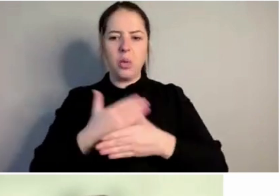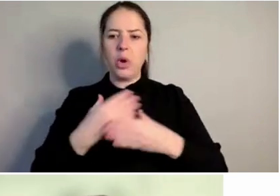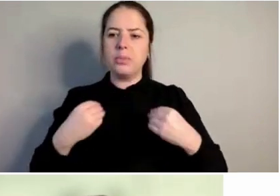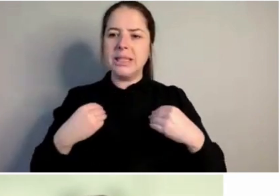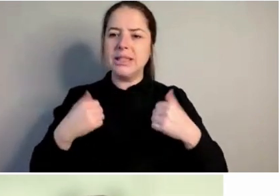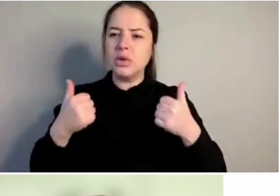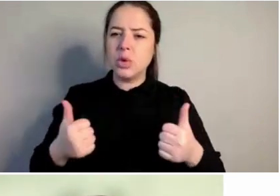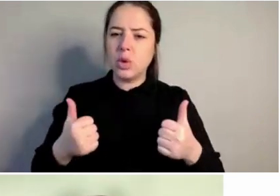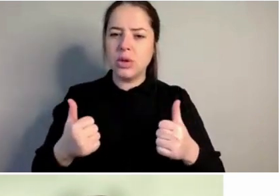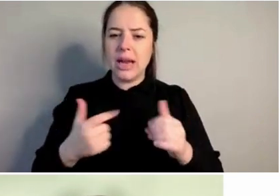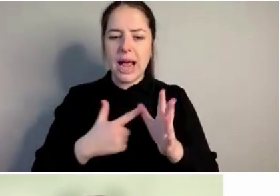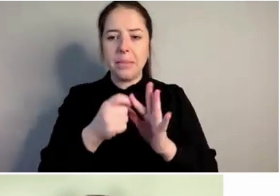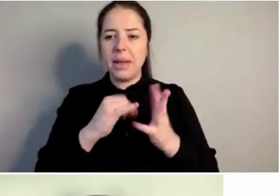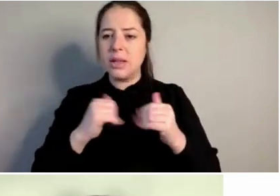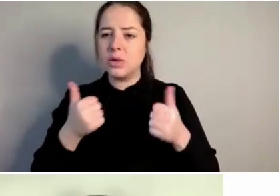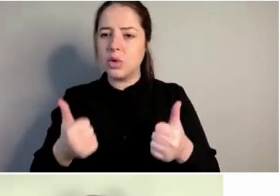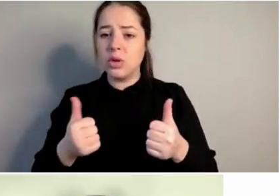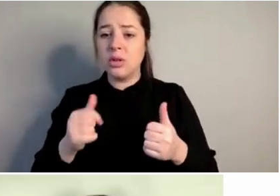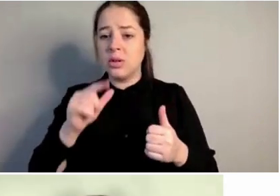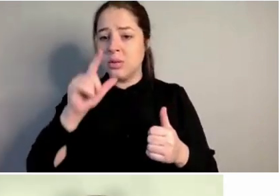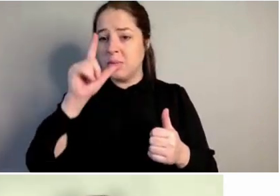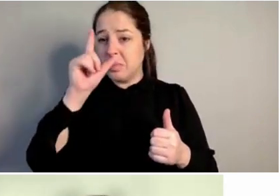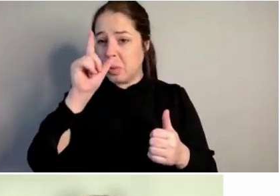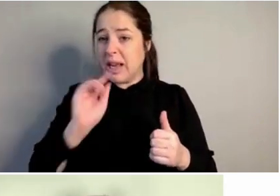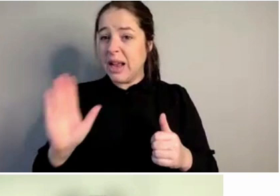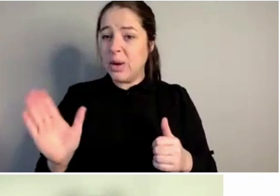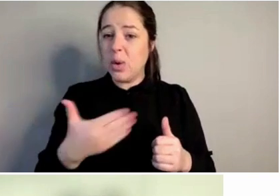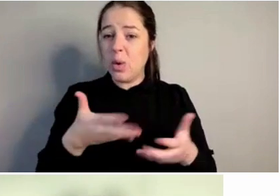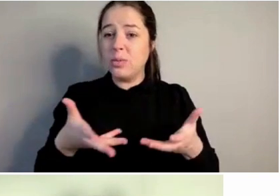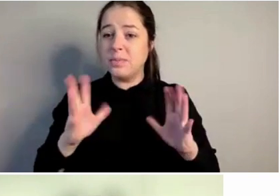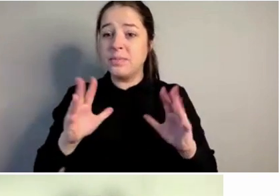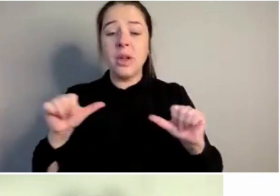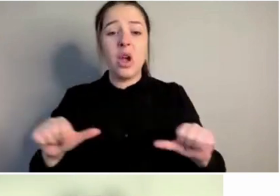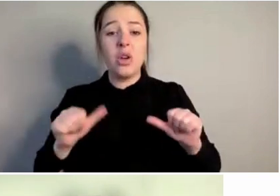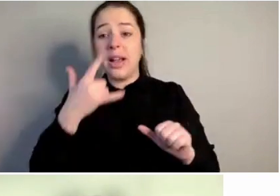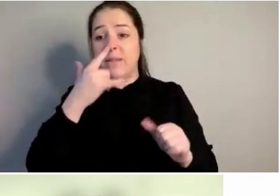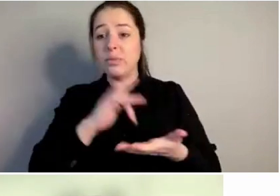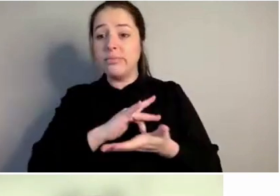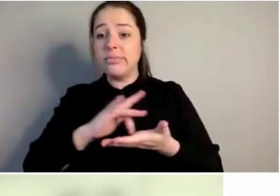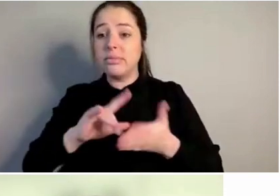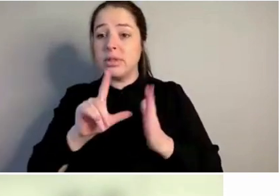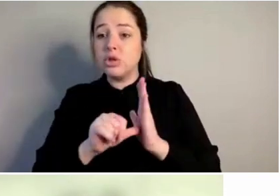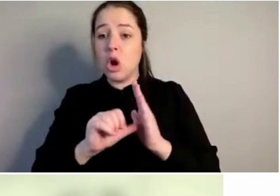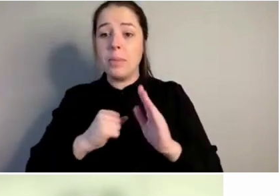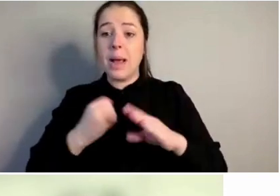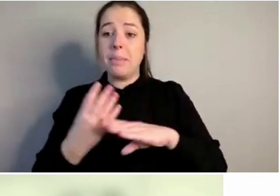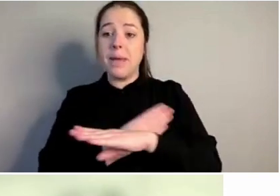and we all can do that. So interesting. So unfortunately, we have run out of time, and that brings our panel discussion to a close.